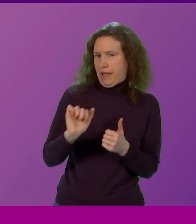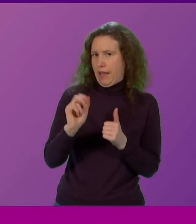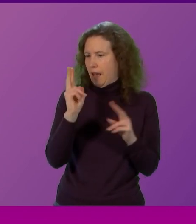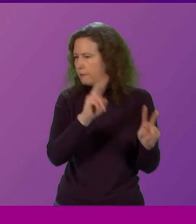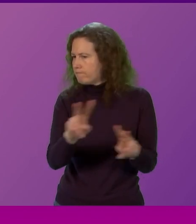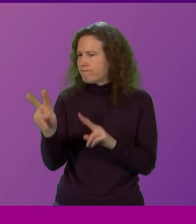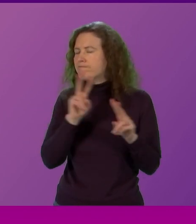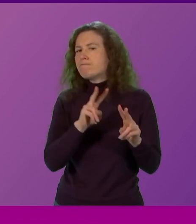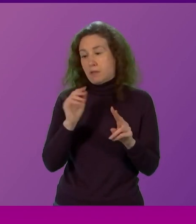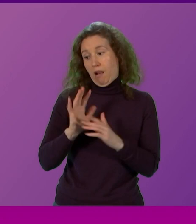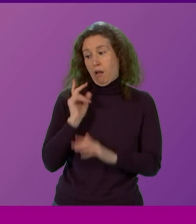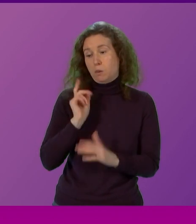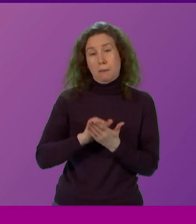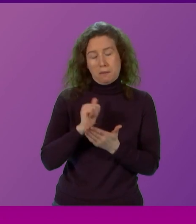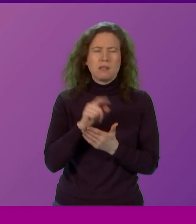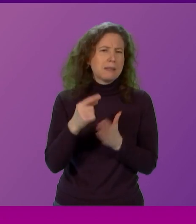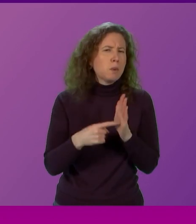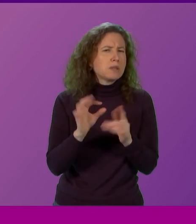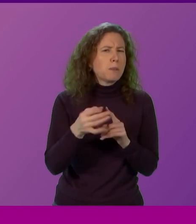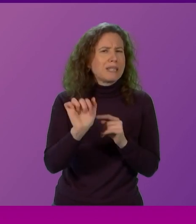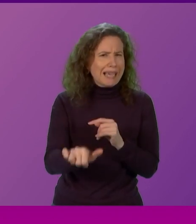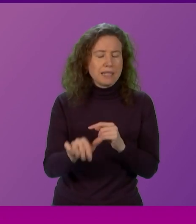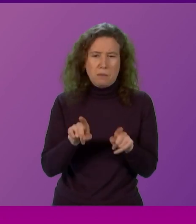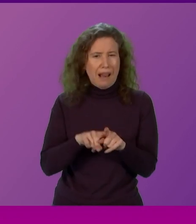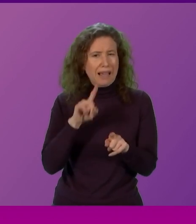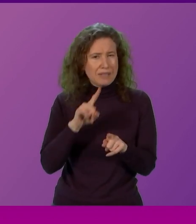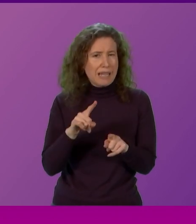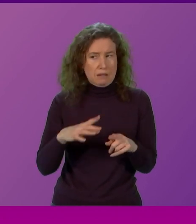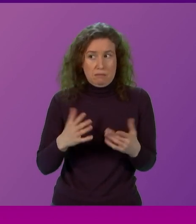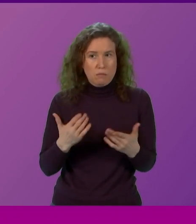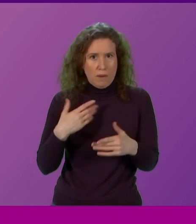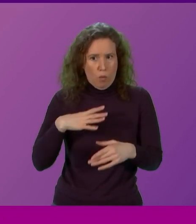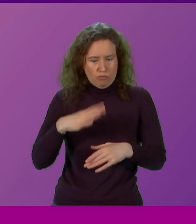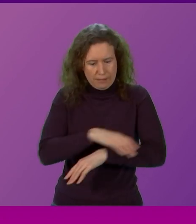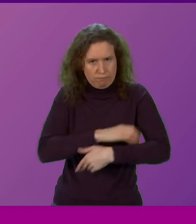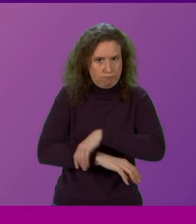just last week. It is an important point, but one on which, as I have said, action is being taken.